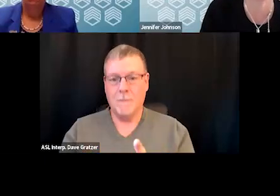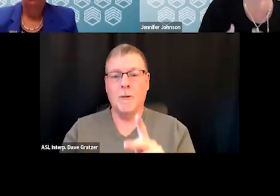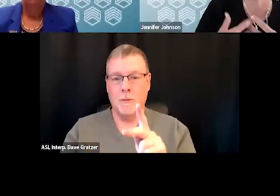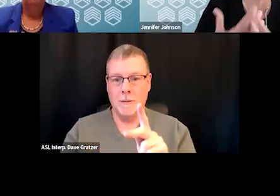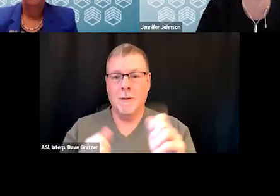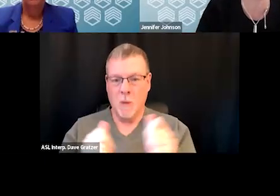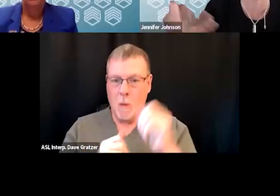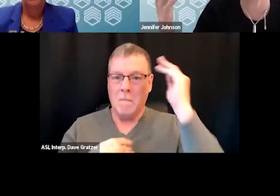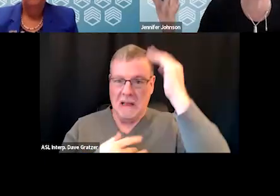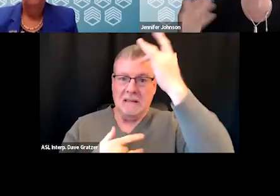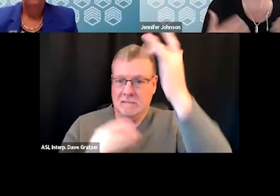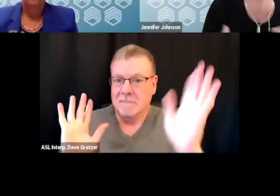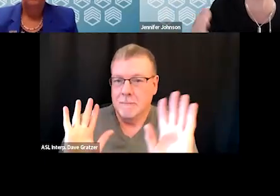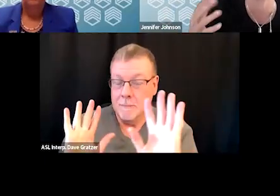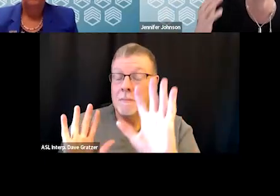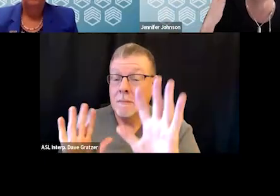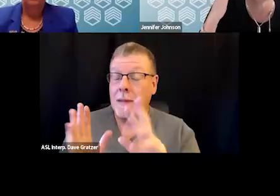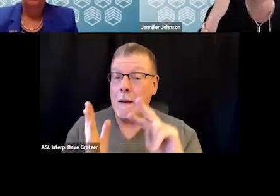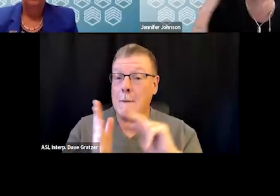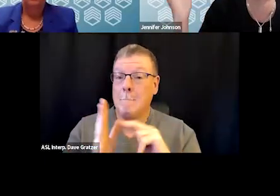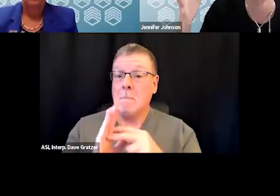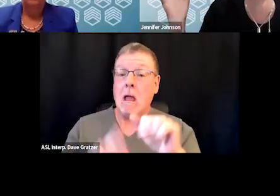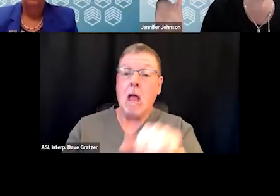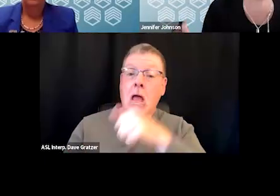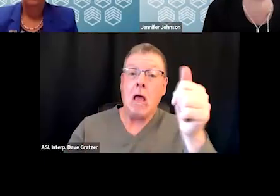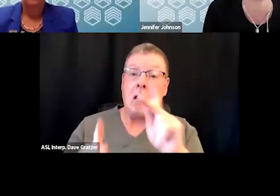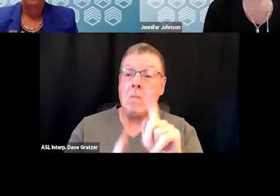That… It, it, it's not to say that there aren't other people in the courtroom, witnesses and other things.